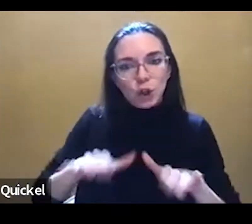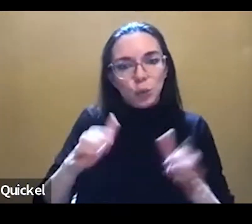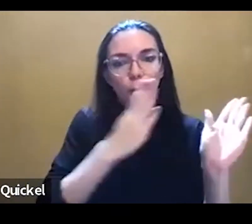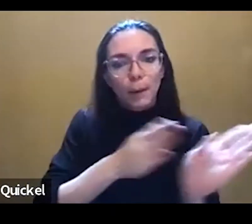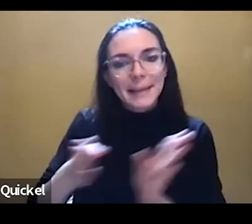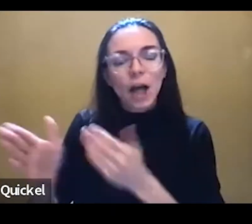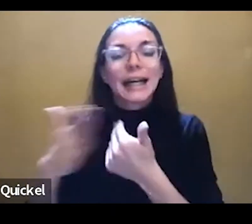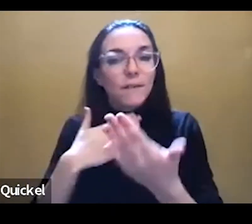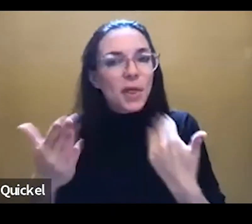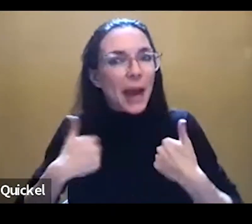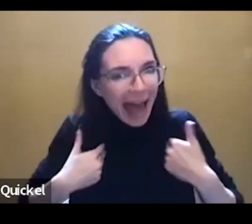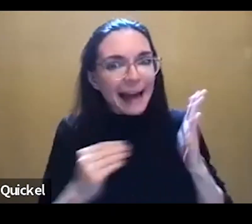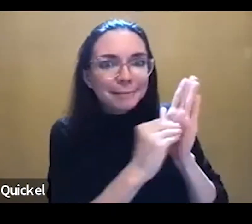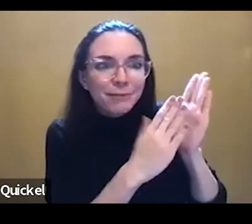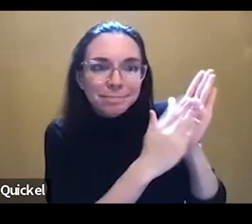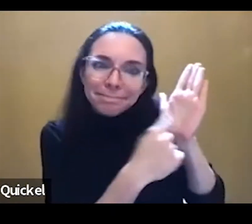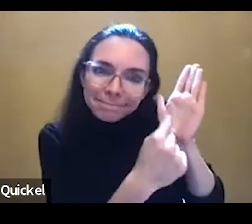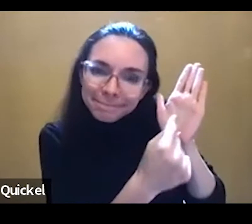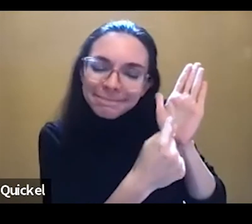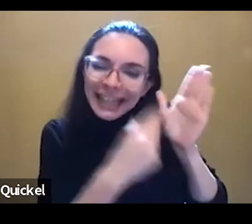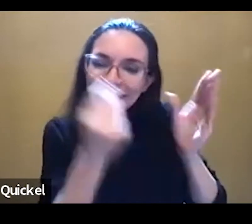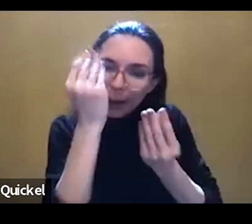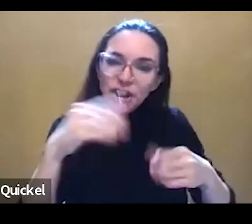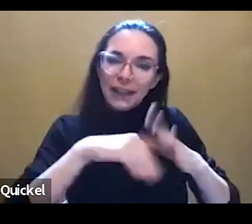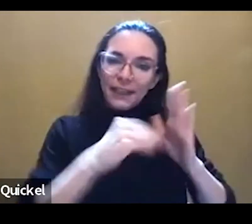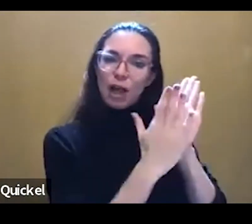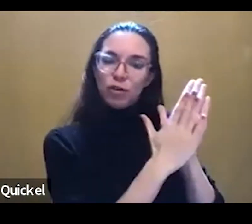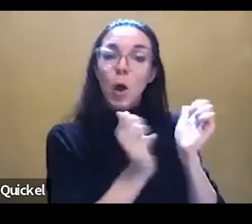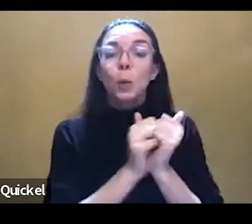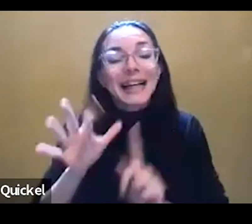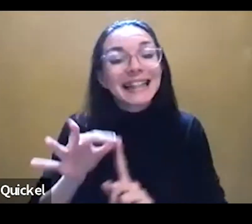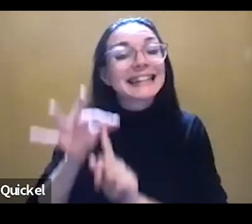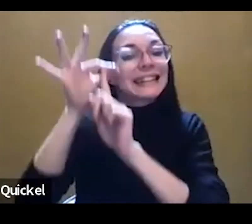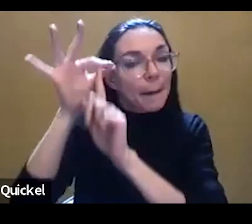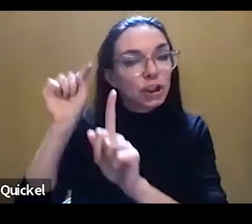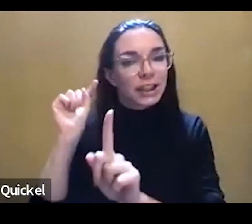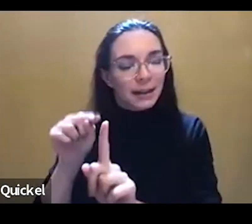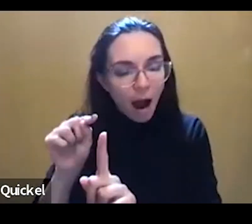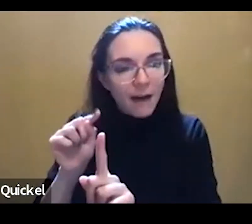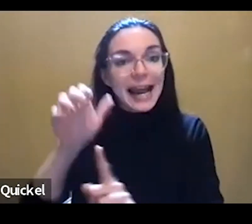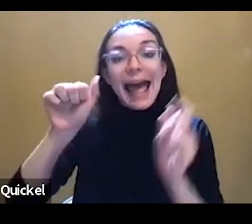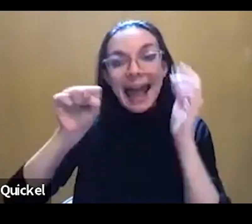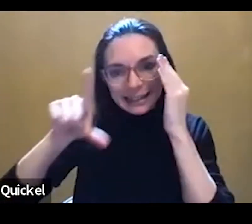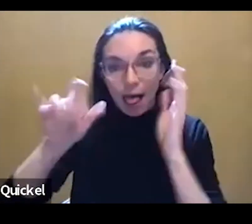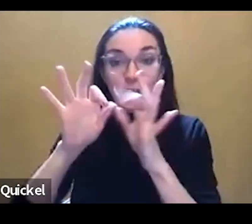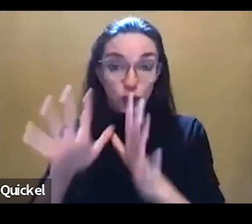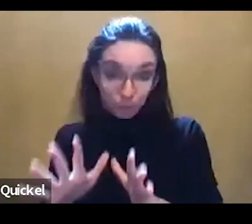was some information in the record. With the exception, actually, of ASL interpreters -- they tended